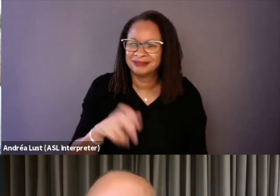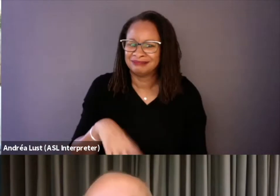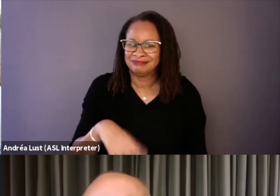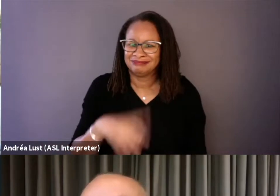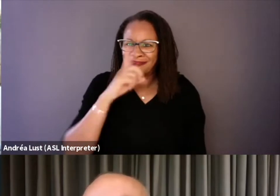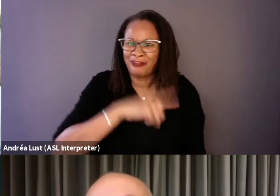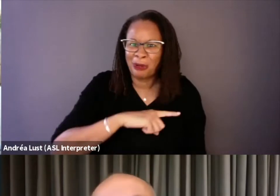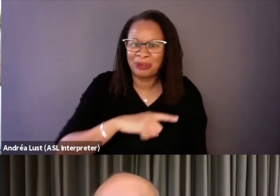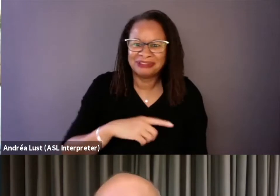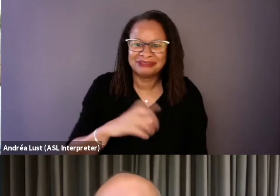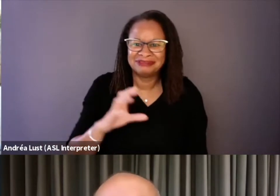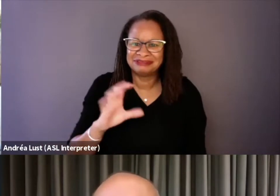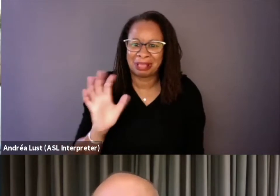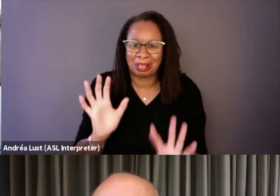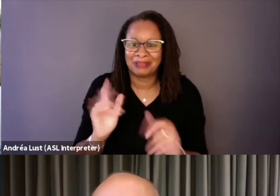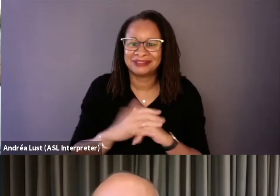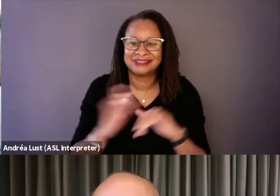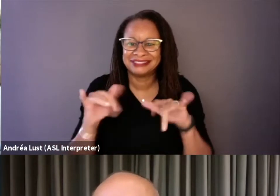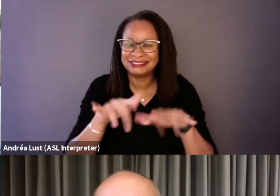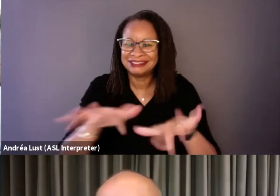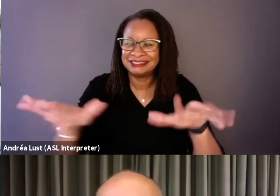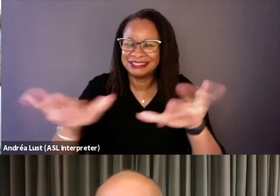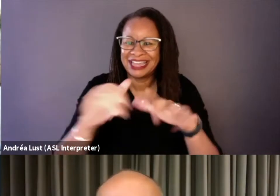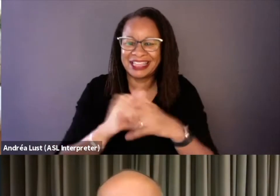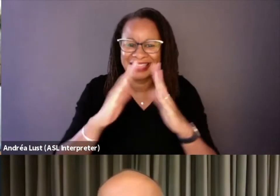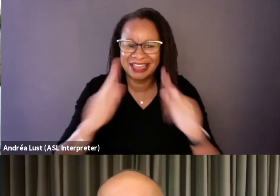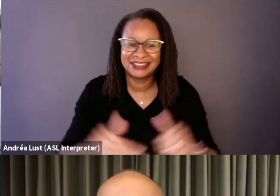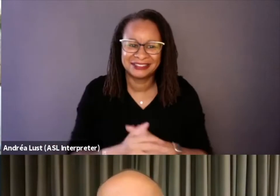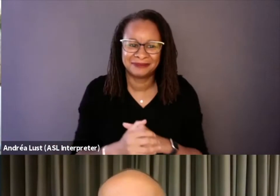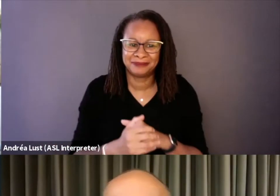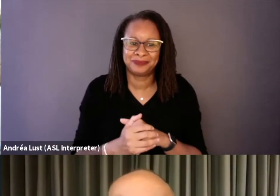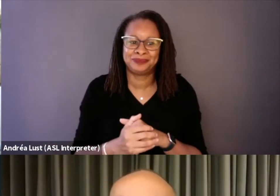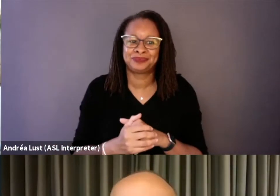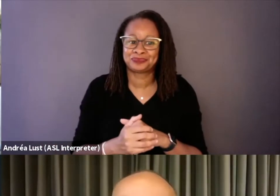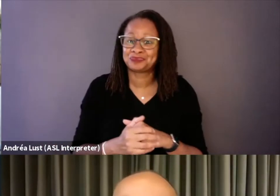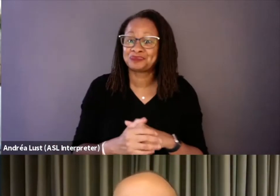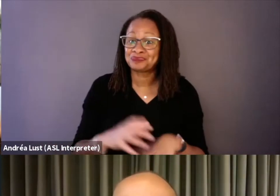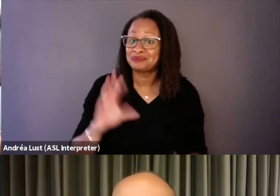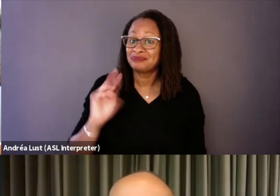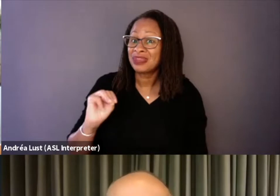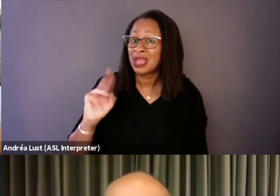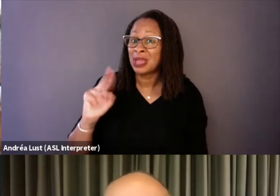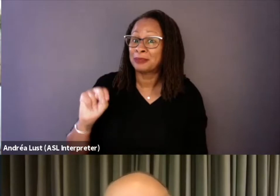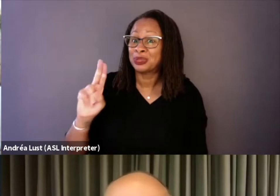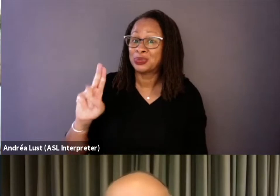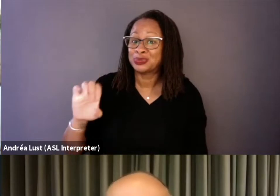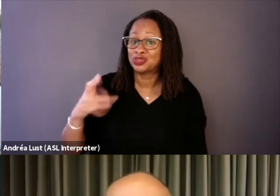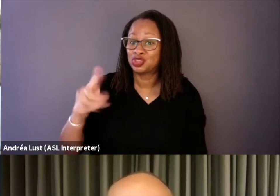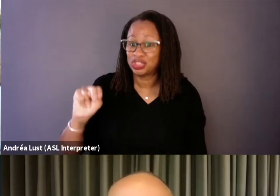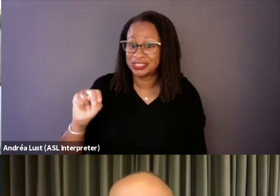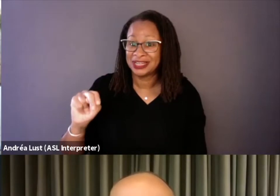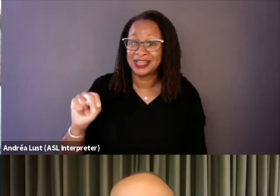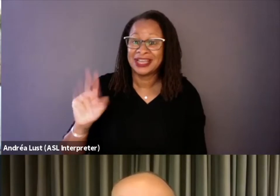Well, that's also an interesting tie to the Trump administration that Mnuchin's parents had his work in their house.